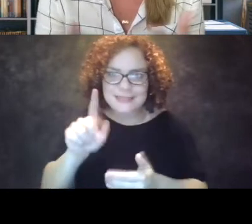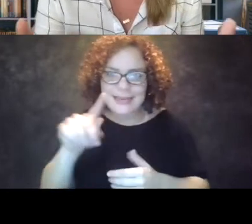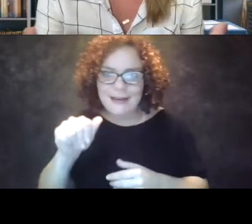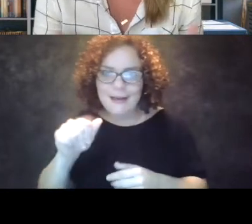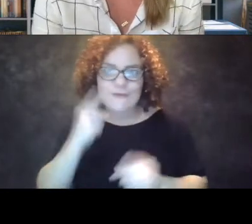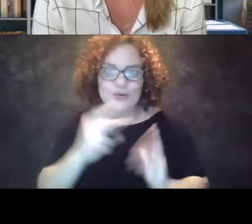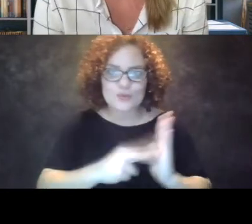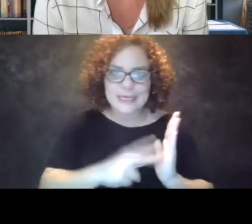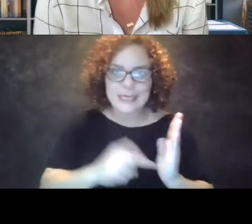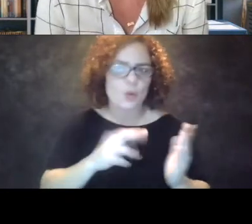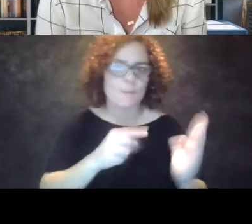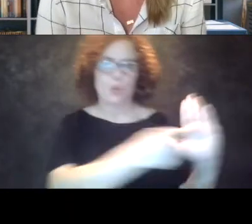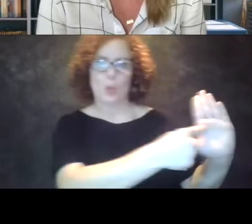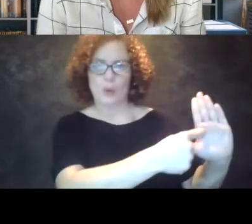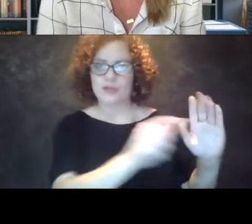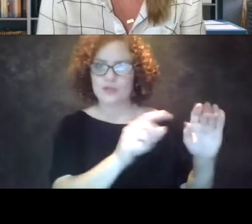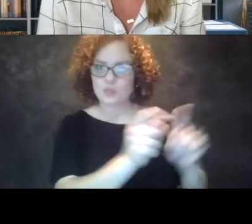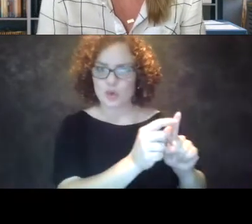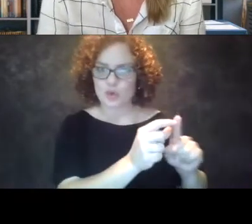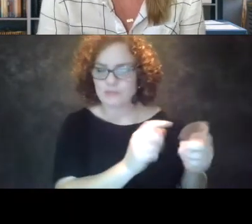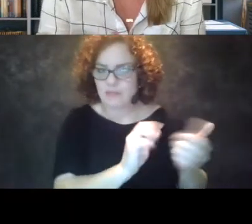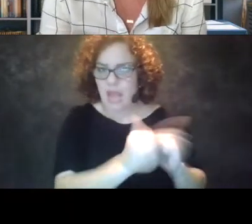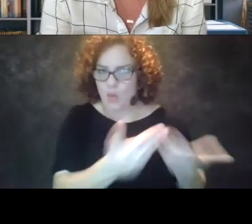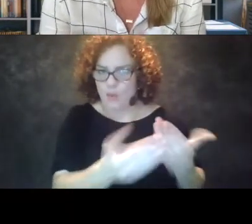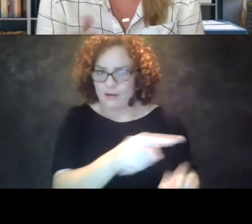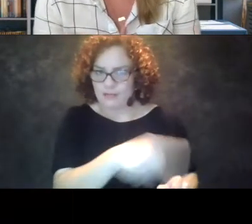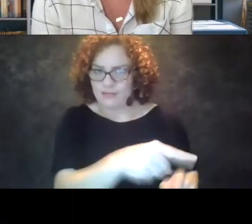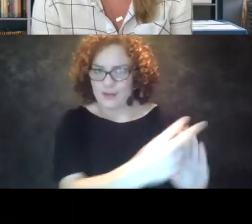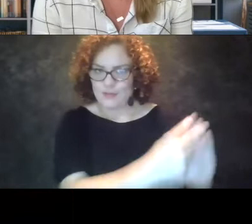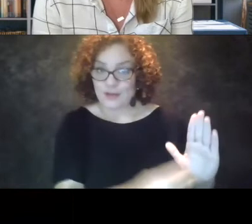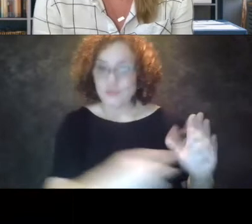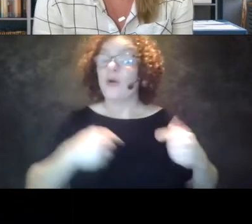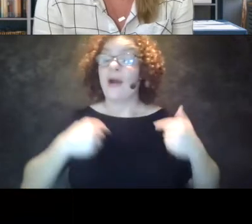you know, however they read, and, and I would model it, and then I kind of show the student